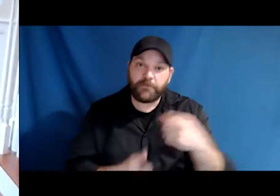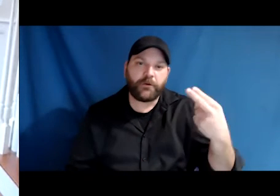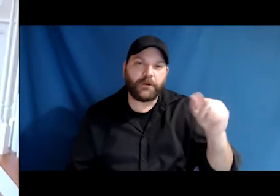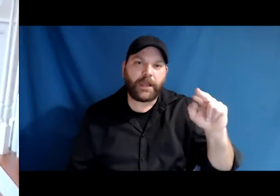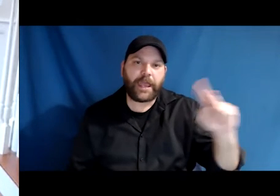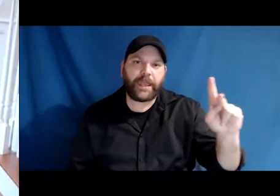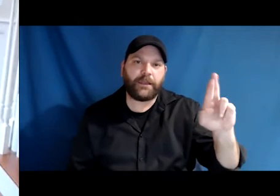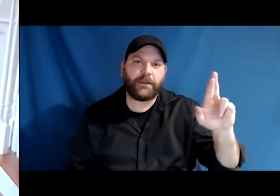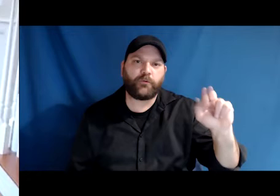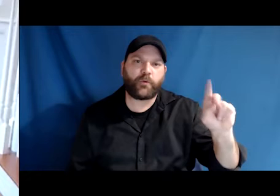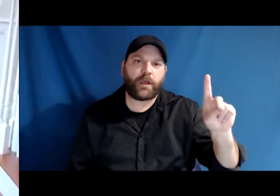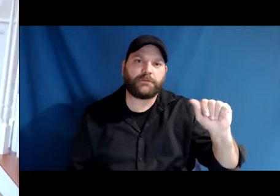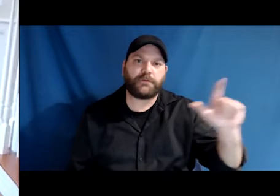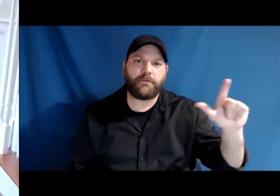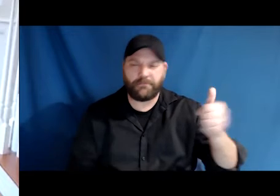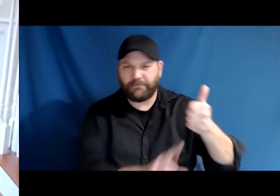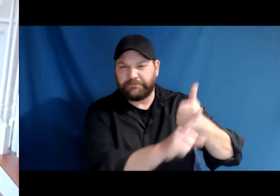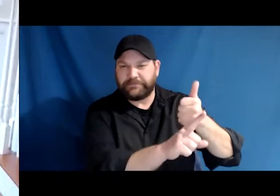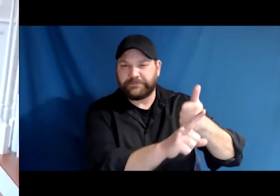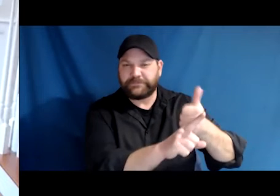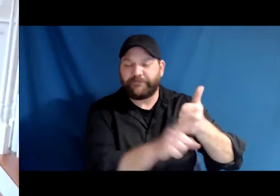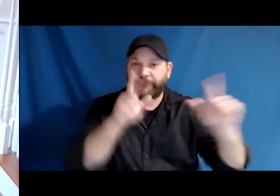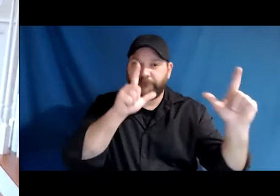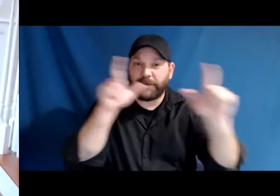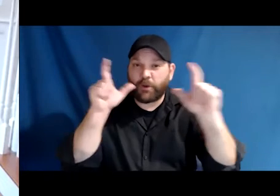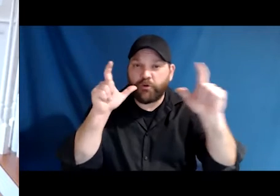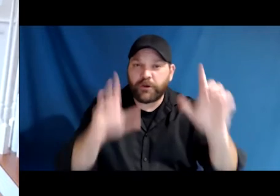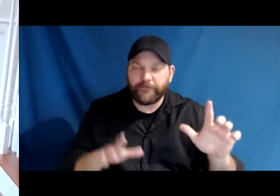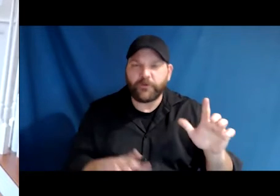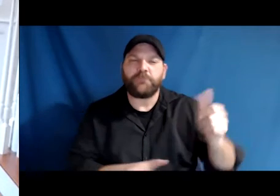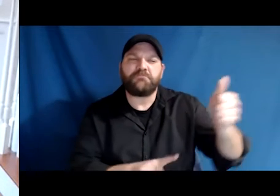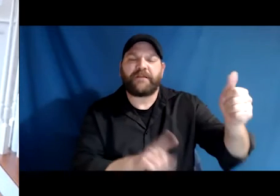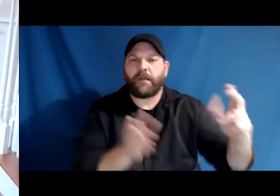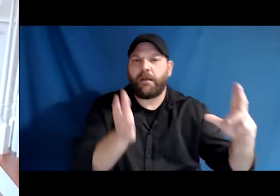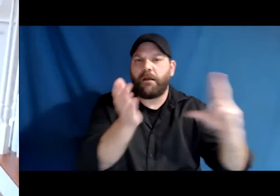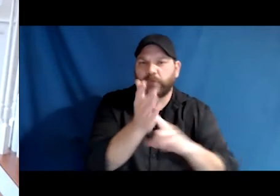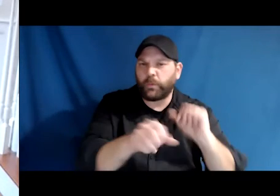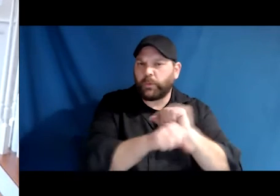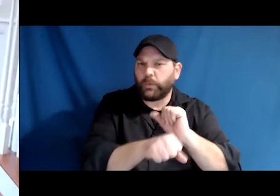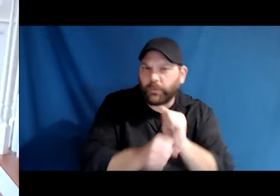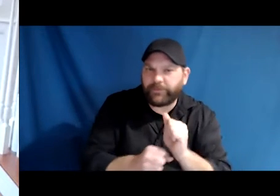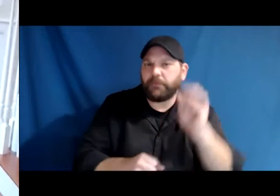Hank is a freelance photographer who provided services to Brown for 25 years,